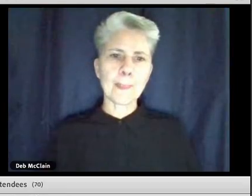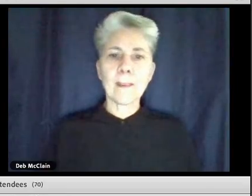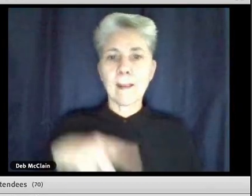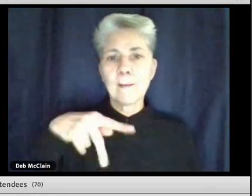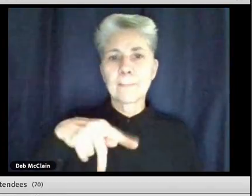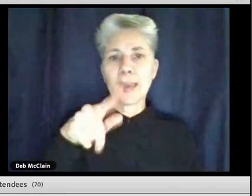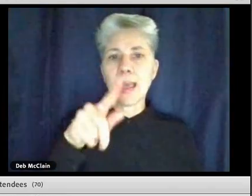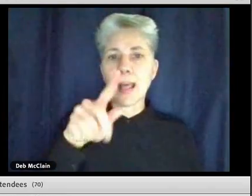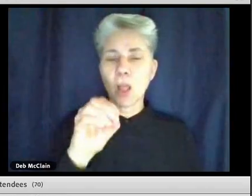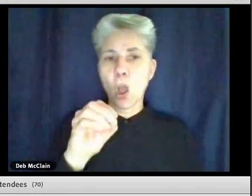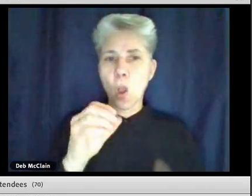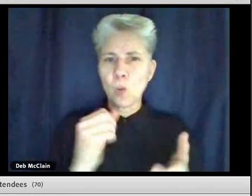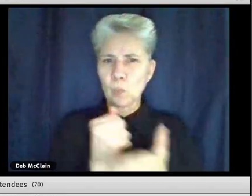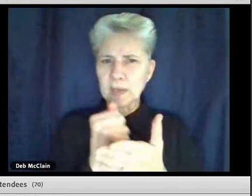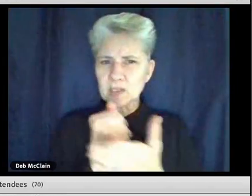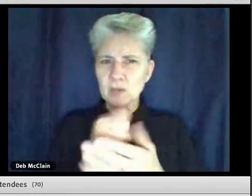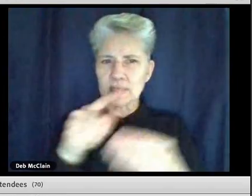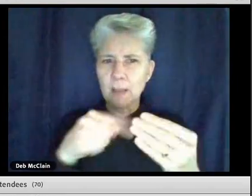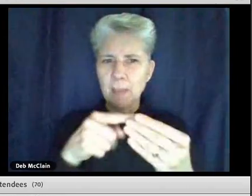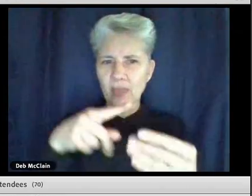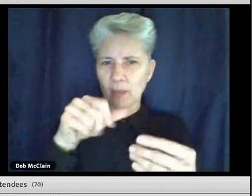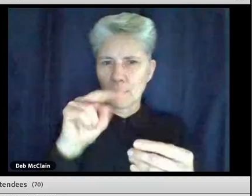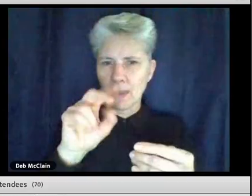There's PLA resources on the pandemic,